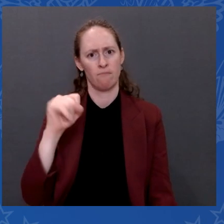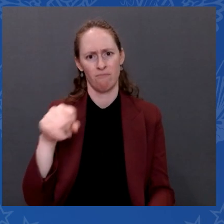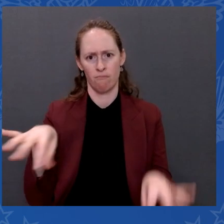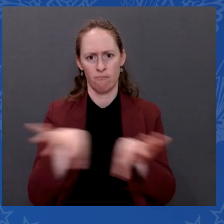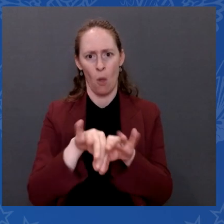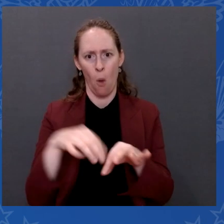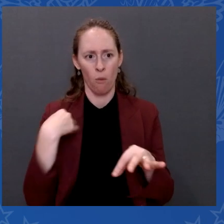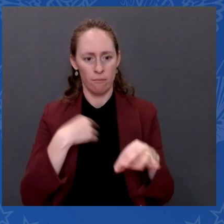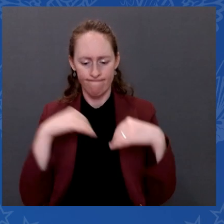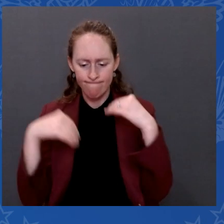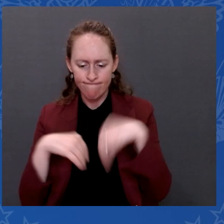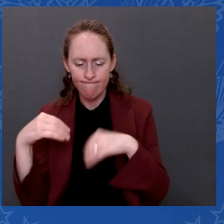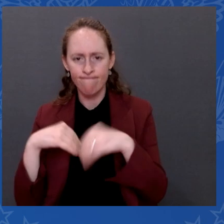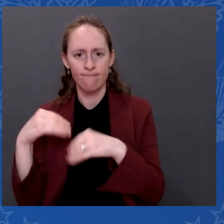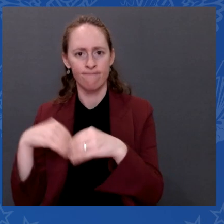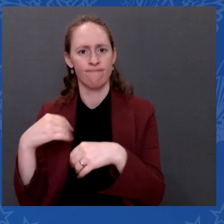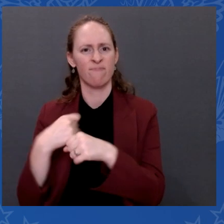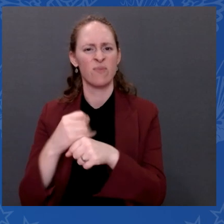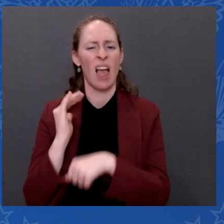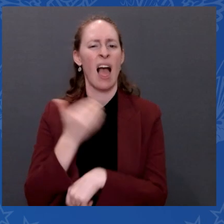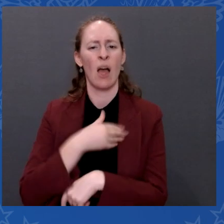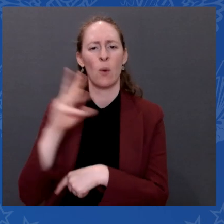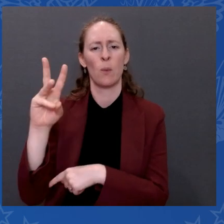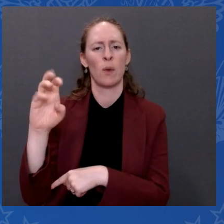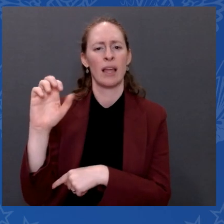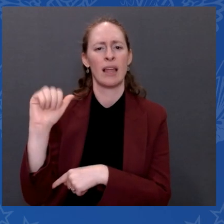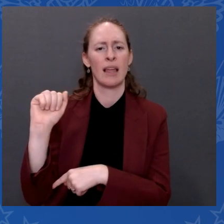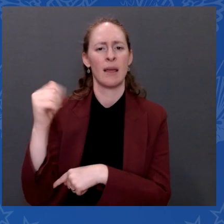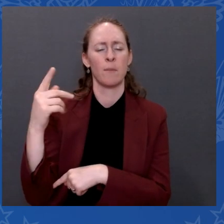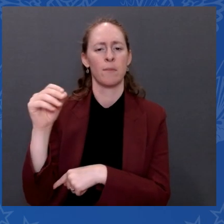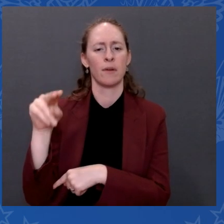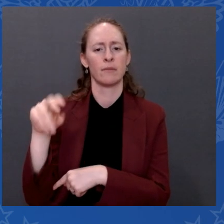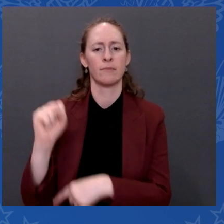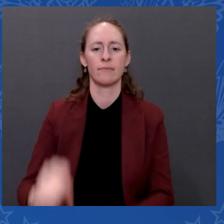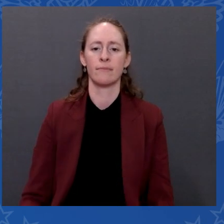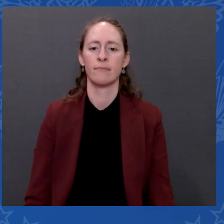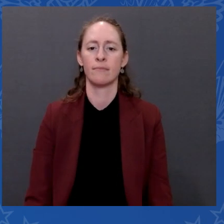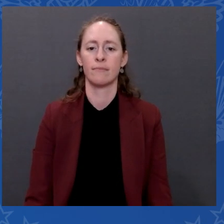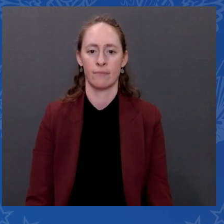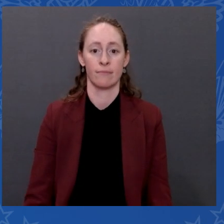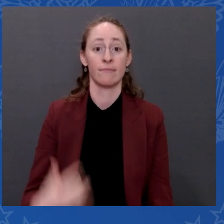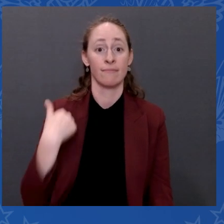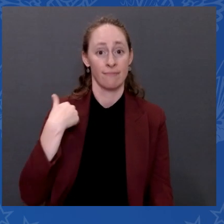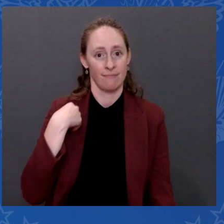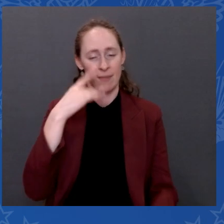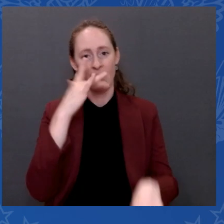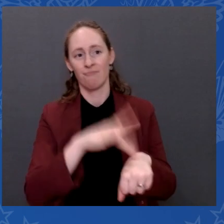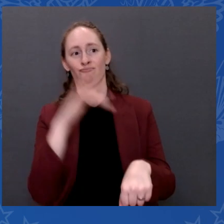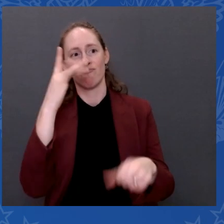as I said, in Alabama, where they're making the Javelin missile that we're supplying to Ukraine to defend themselves